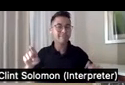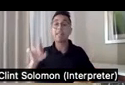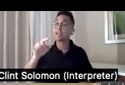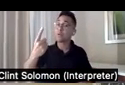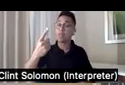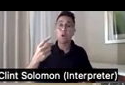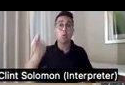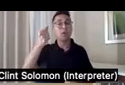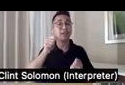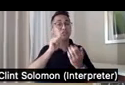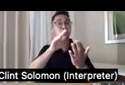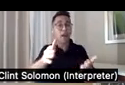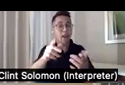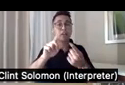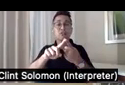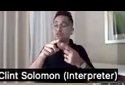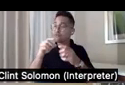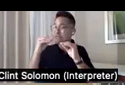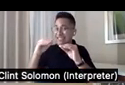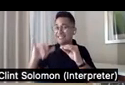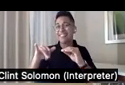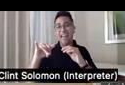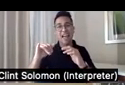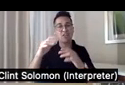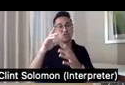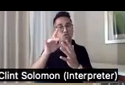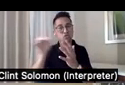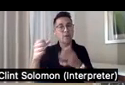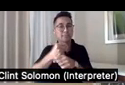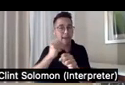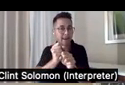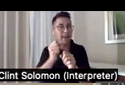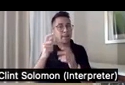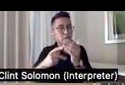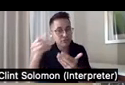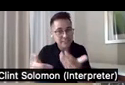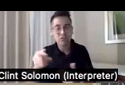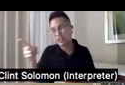whole choice making procedure because they're going to select what they don't really like and